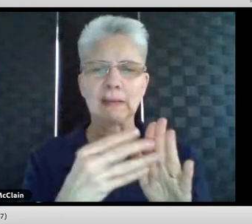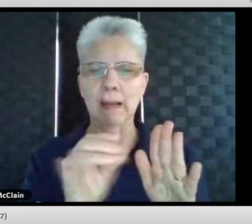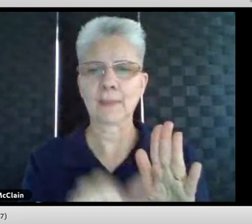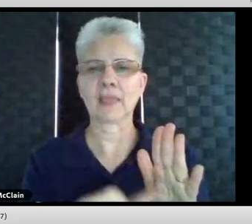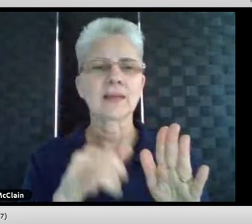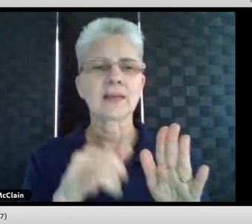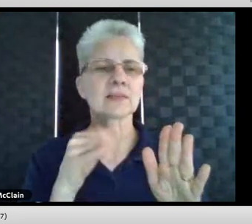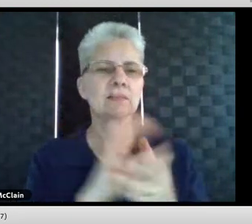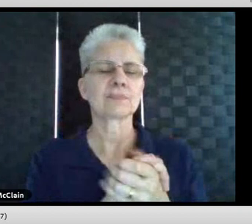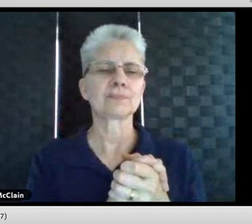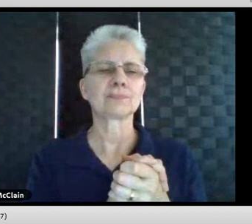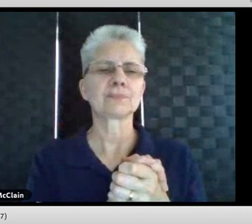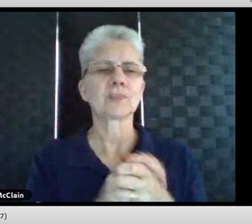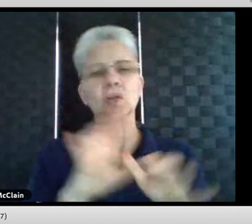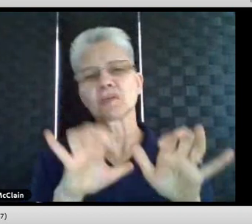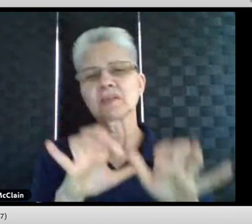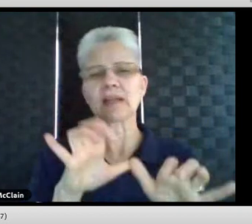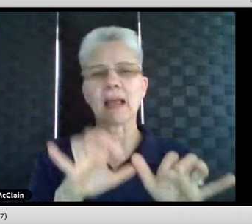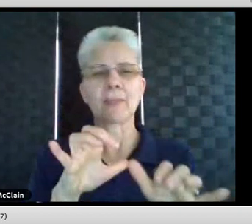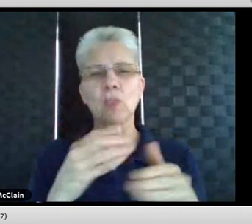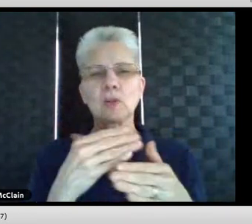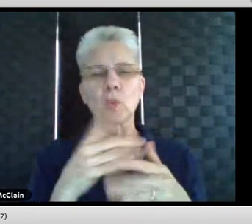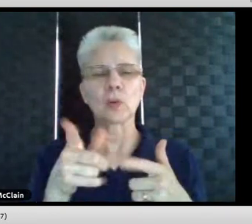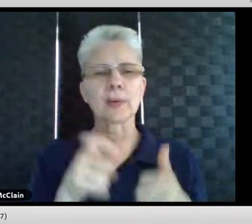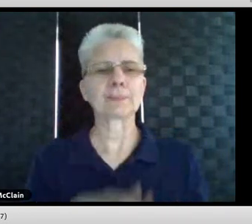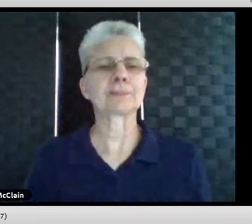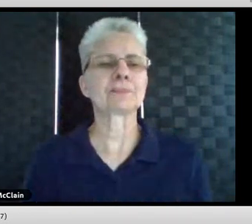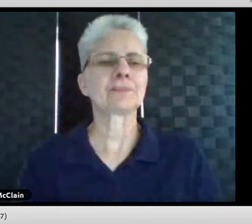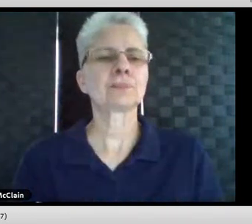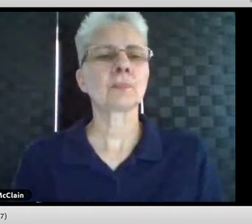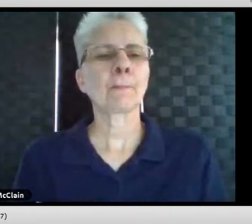You can -- I'm going to type this in the window real quick.